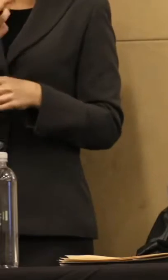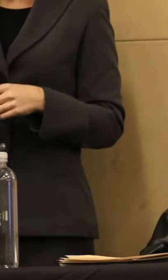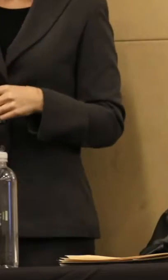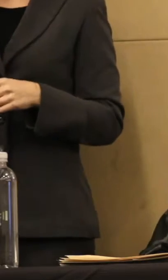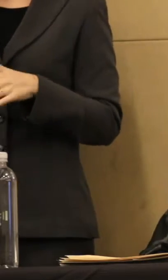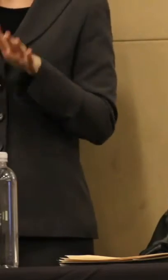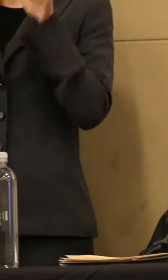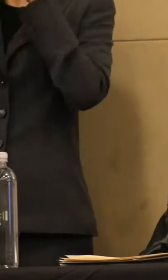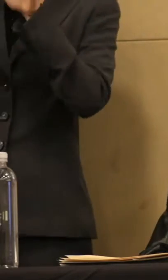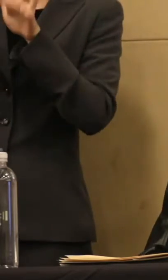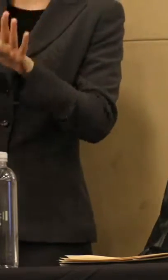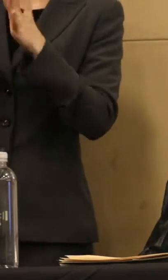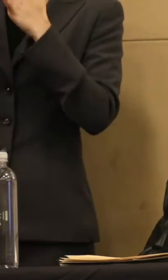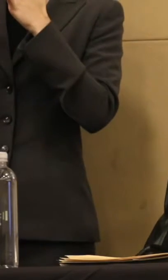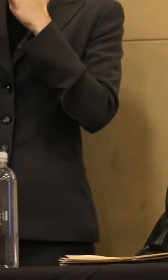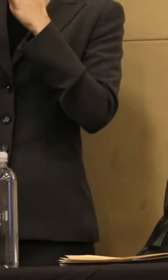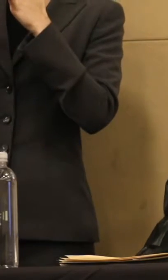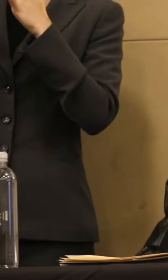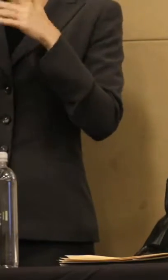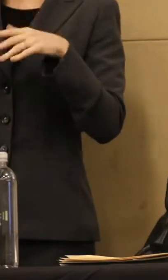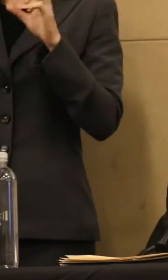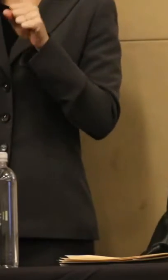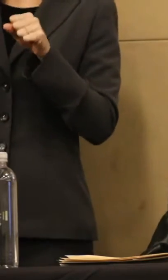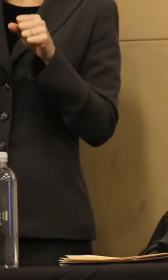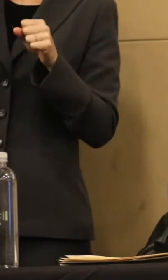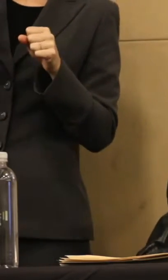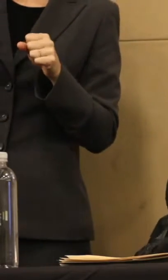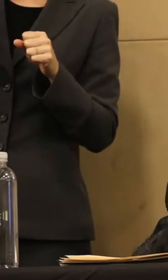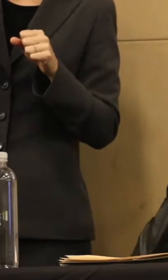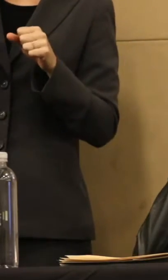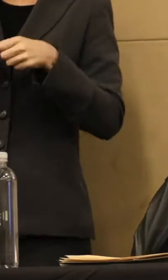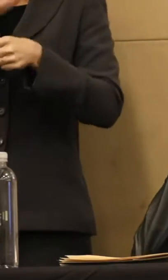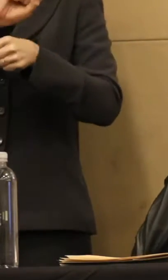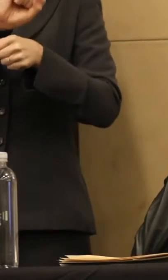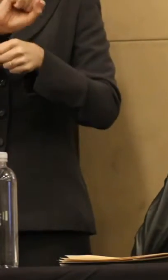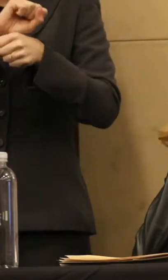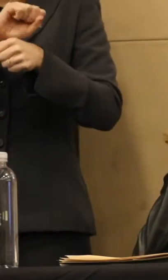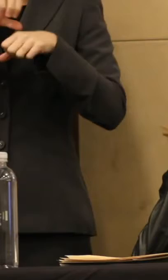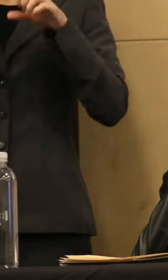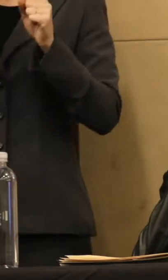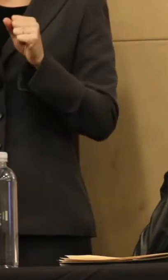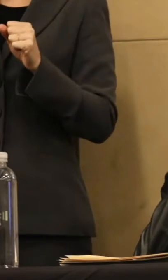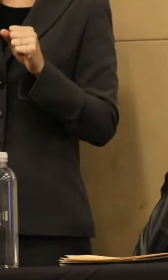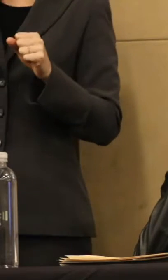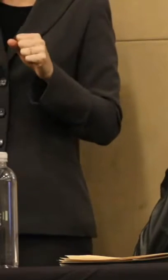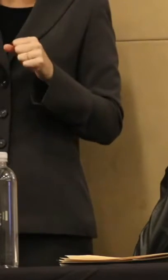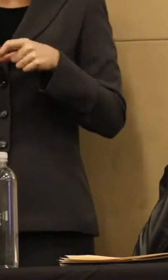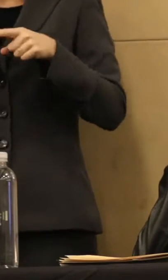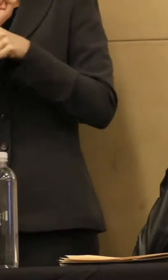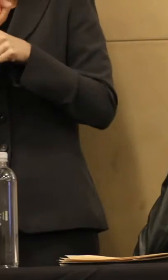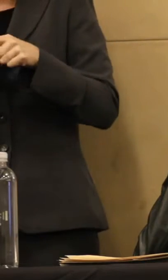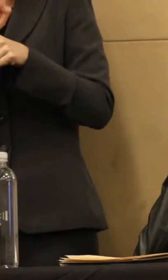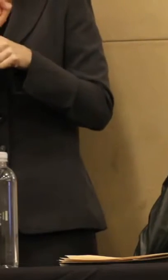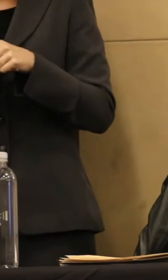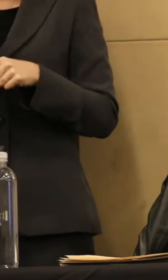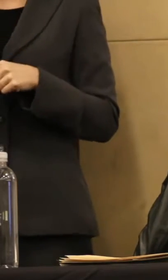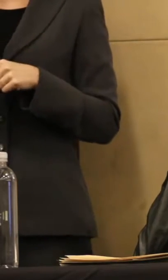They have, and you can search it by job or industry or disability.